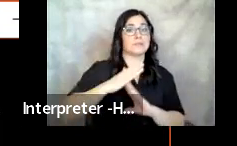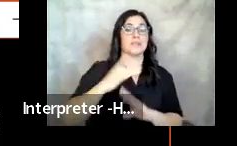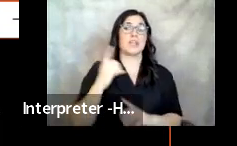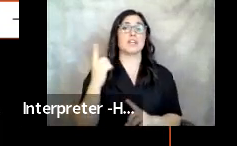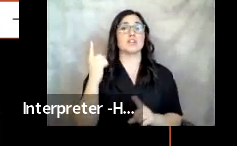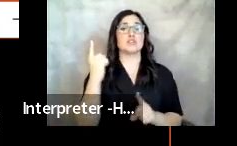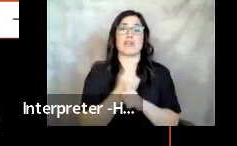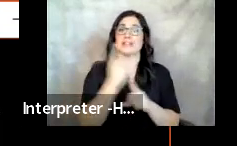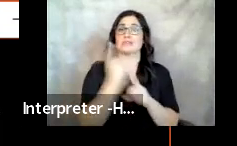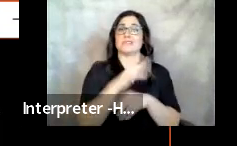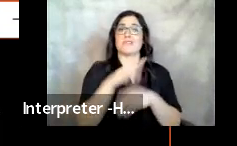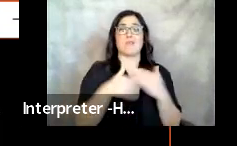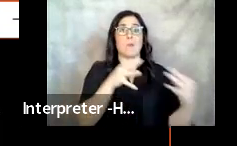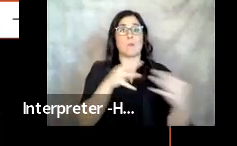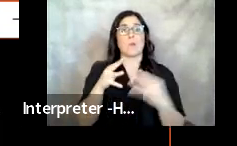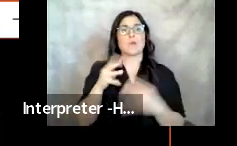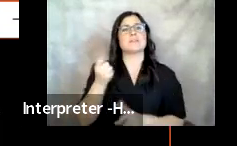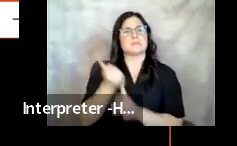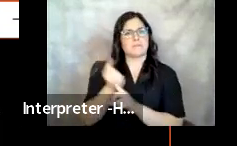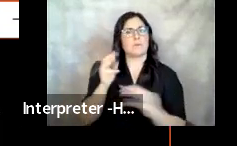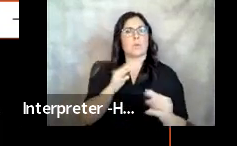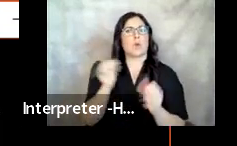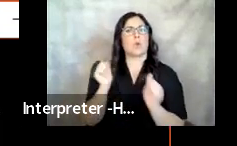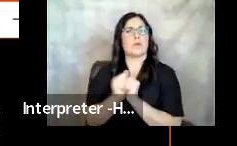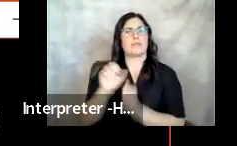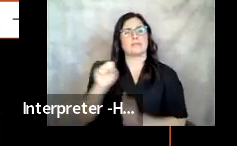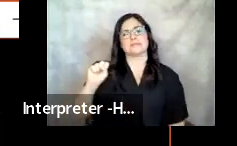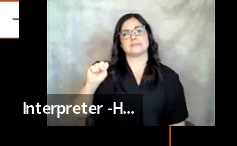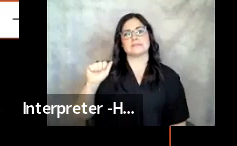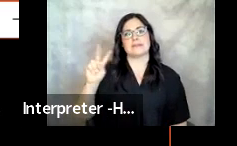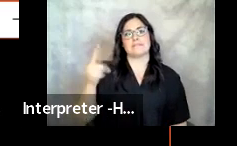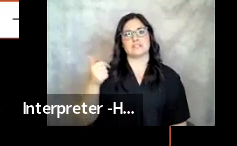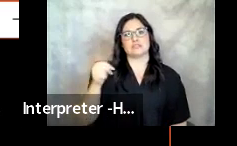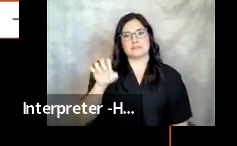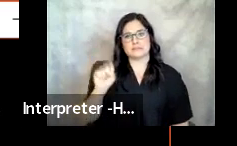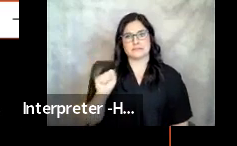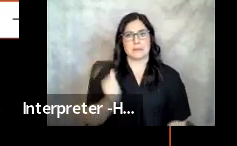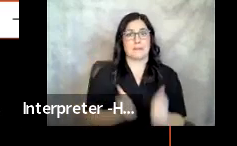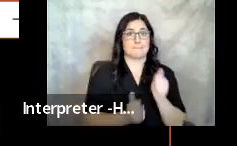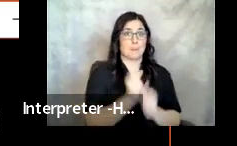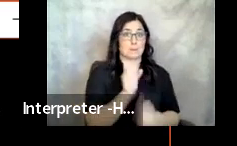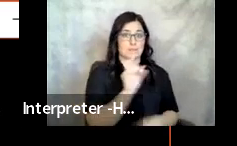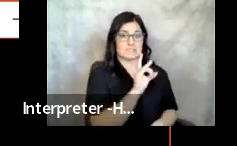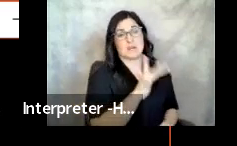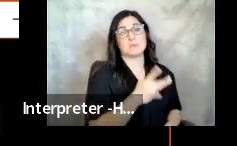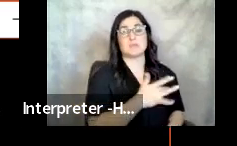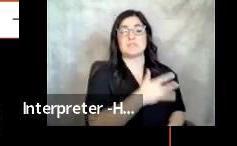Is a war with savages. Though it's apt to be also the most. Terrible. And inhuman.